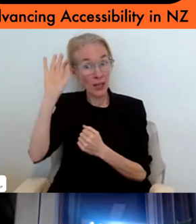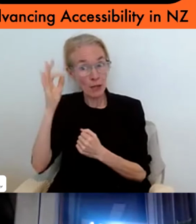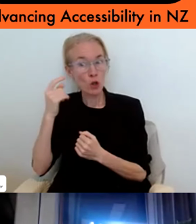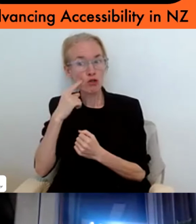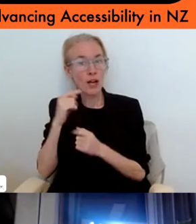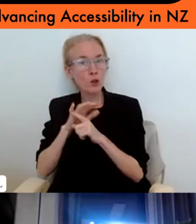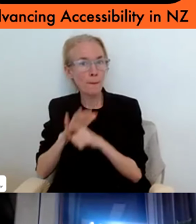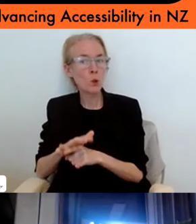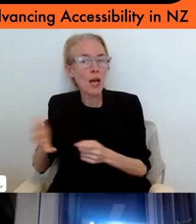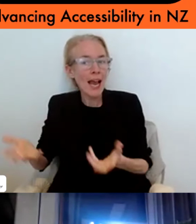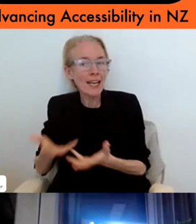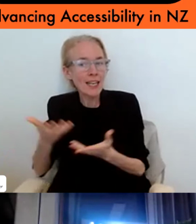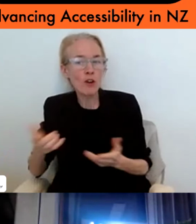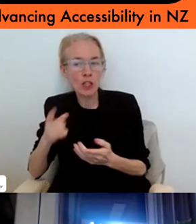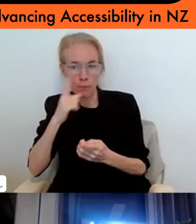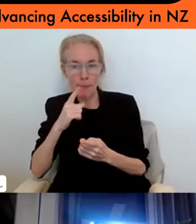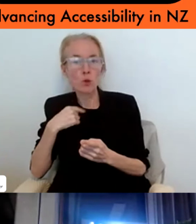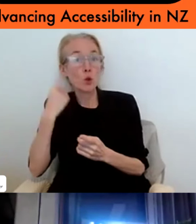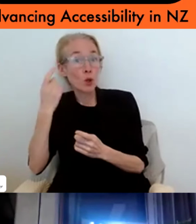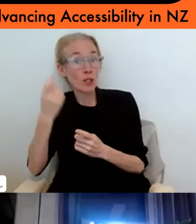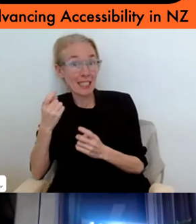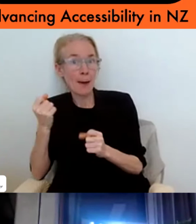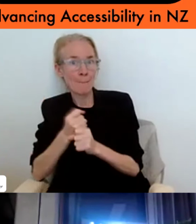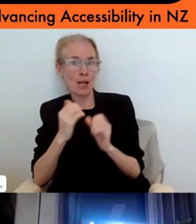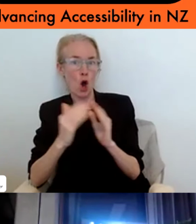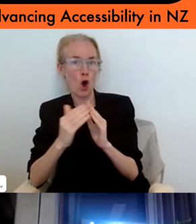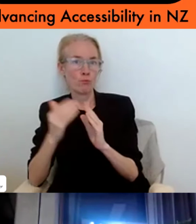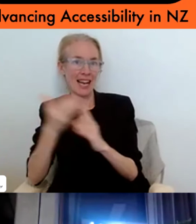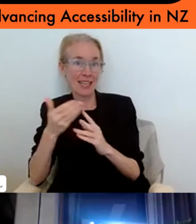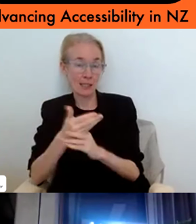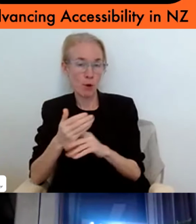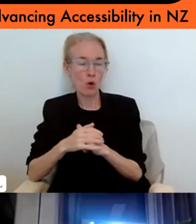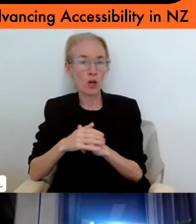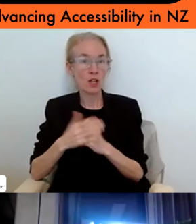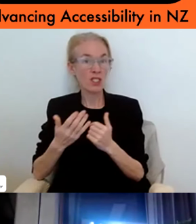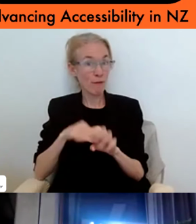City Council, by Wellington City Council who are actually looking